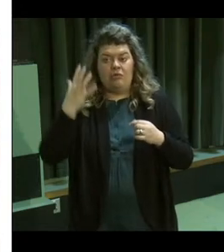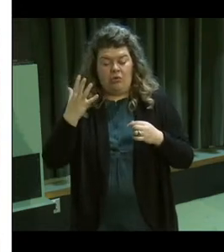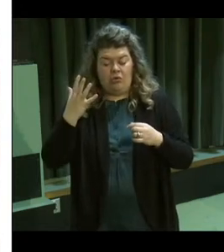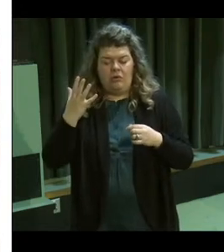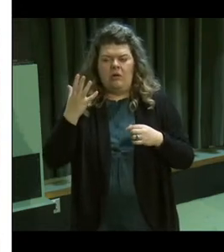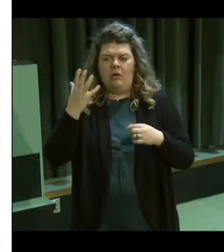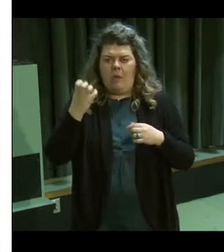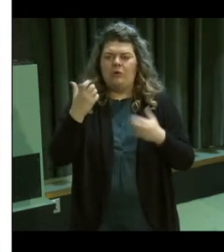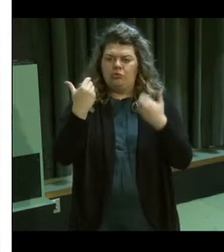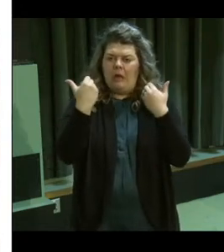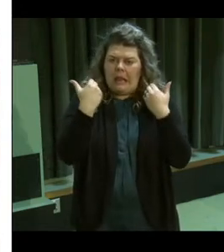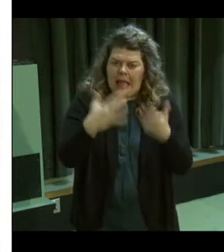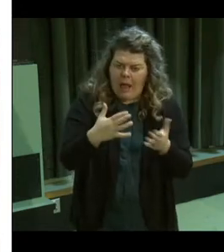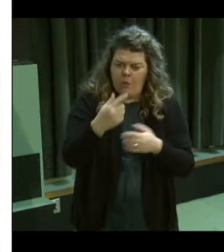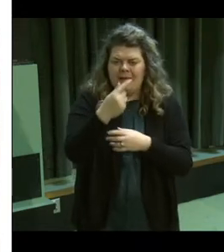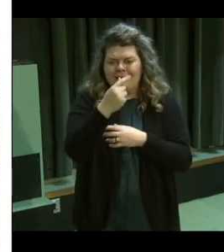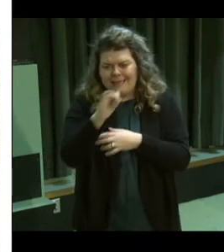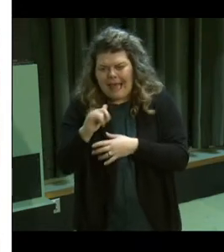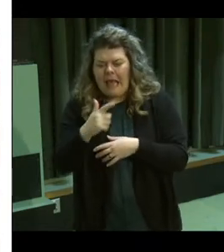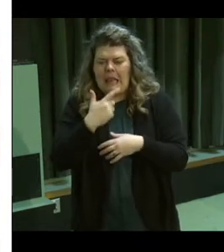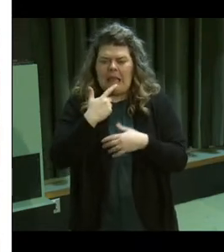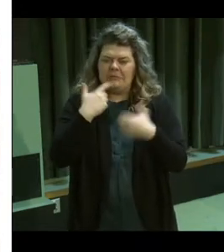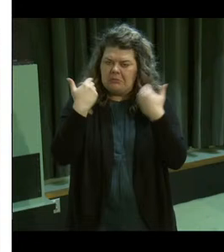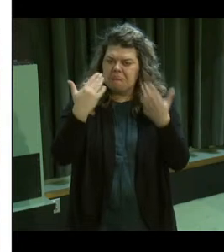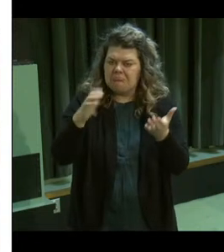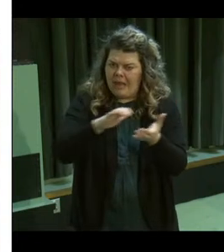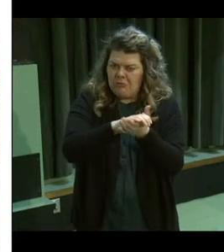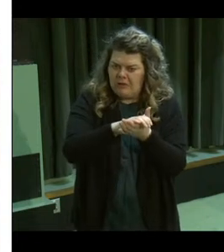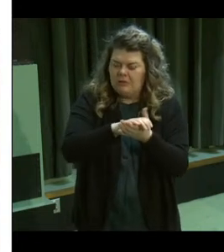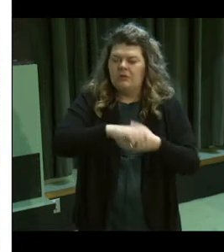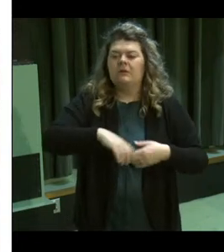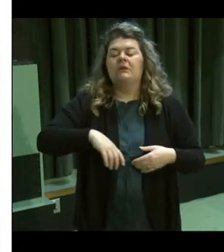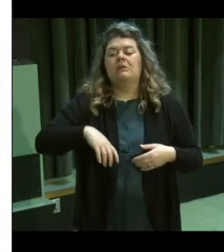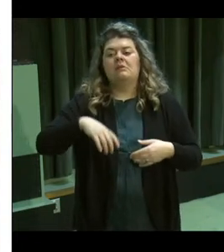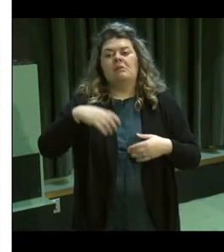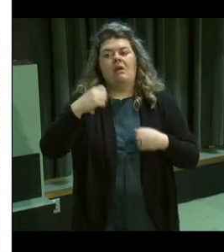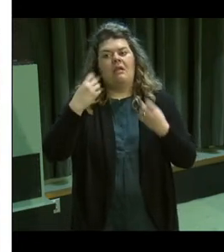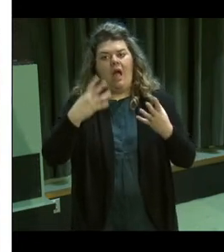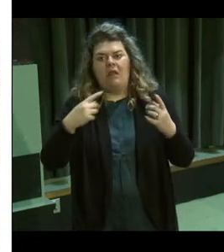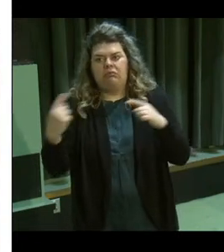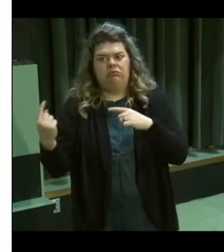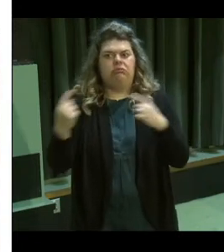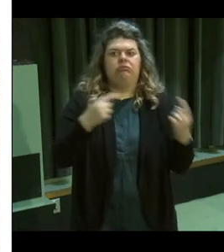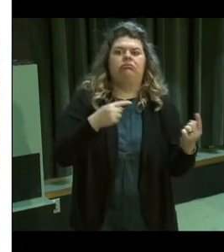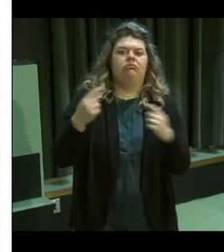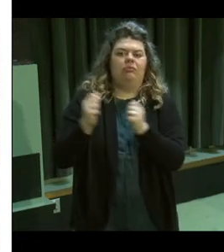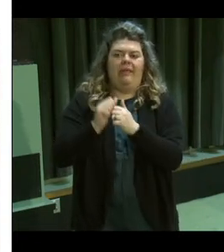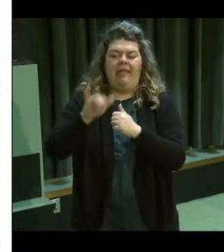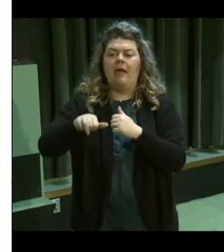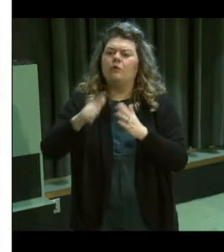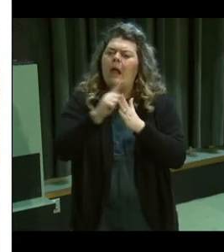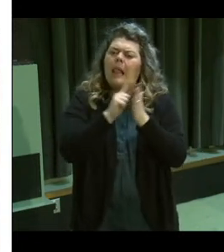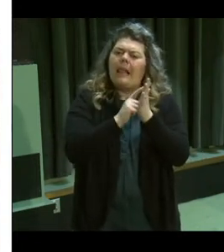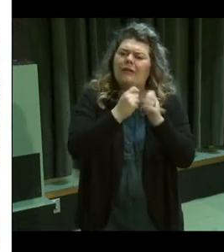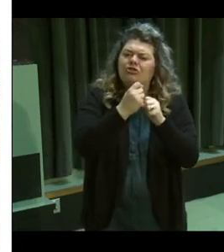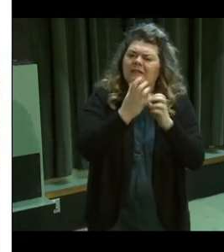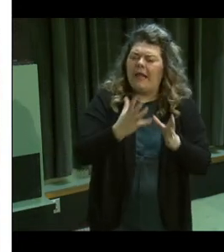to allow gay and lesbians to marry. And, you know, there was